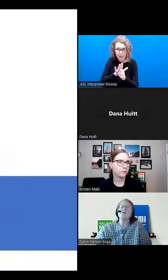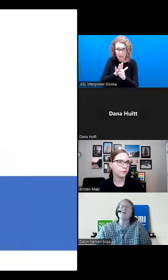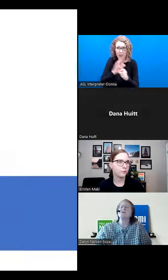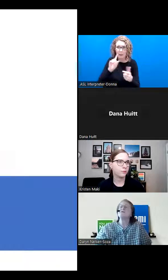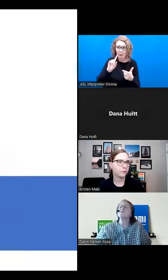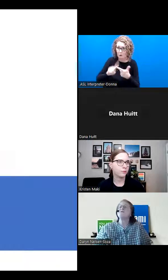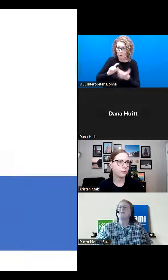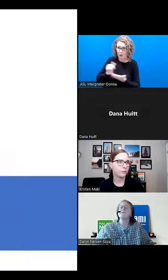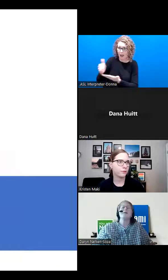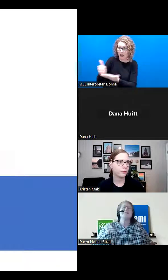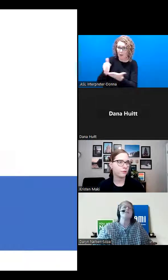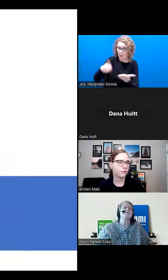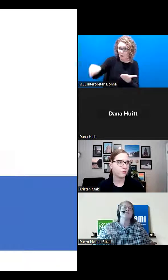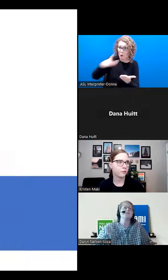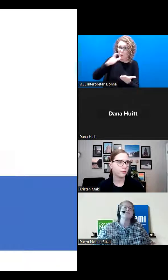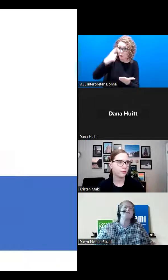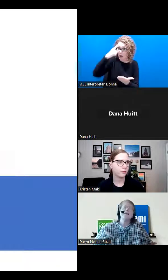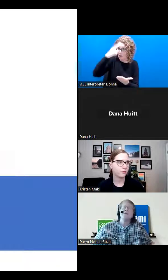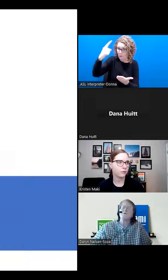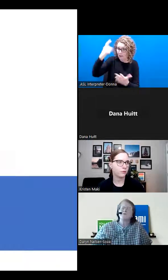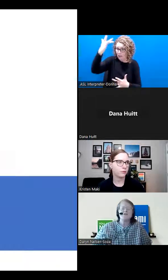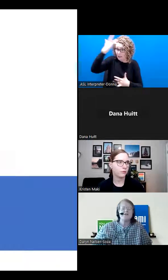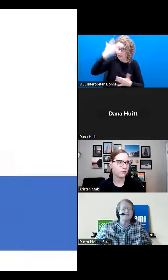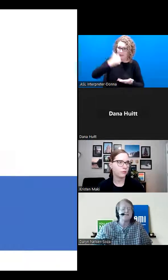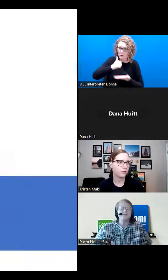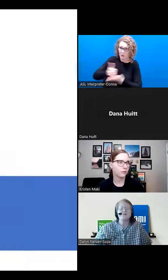don't have direct experience but either know a lot or maybe aren't super familiar